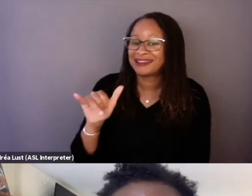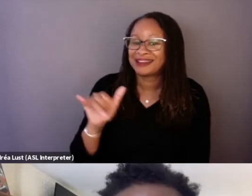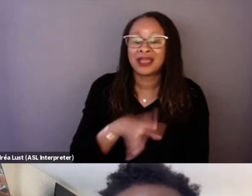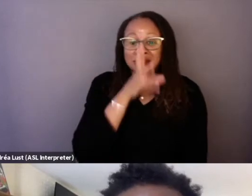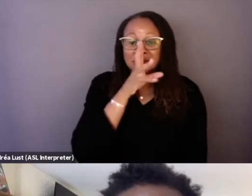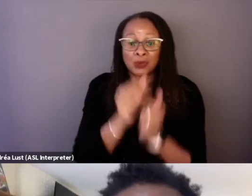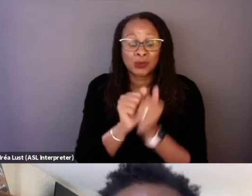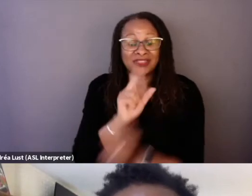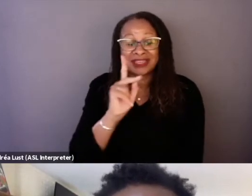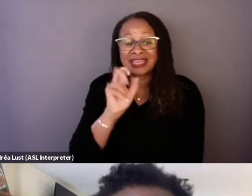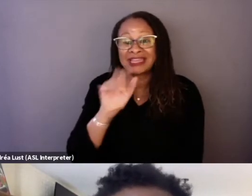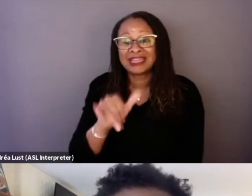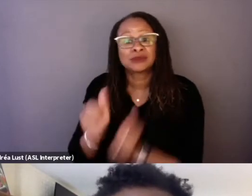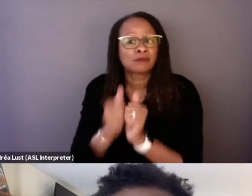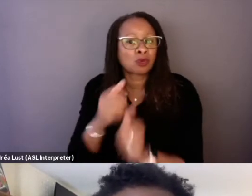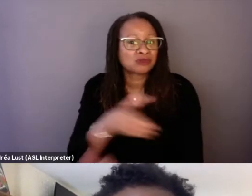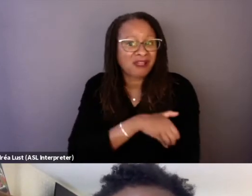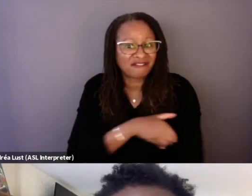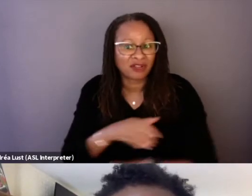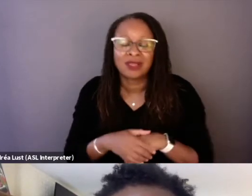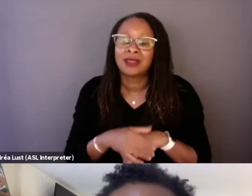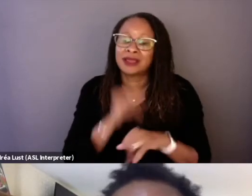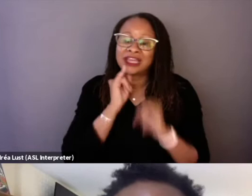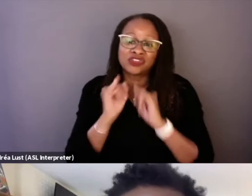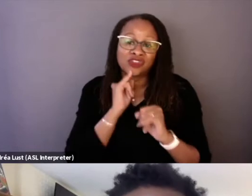was one of the most powerful interviews that I've ever done.